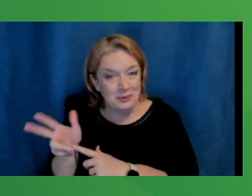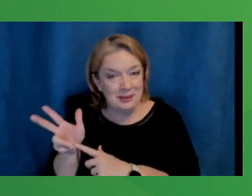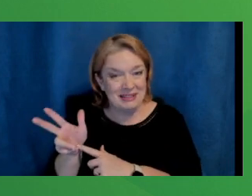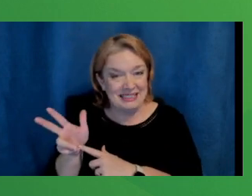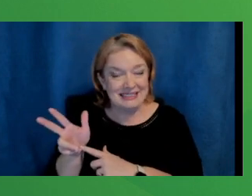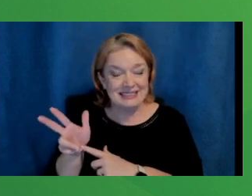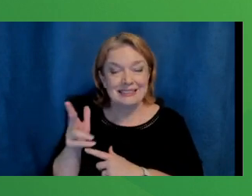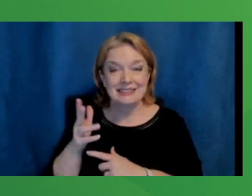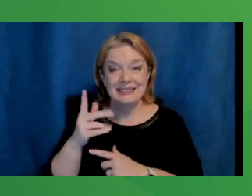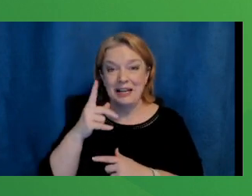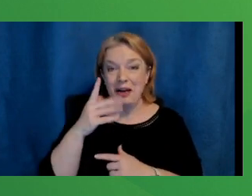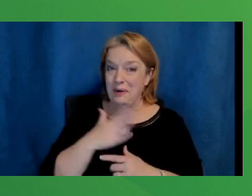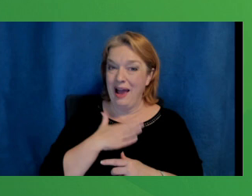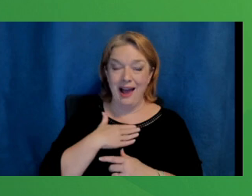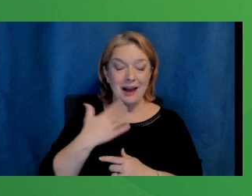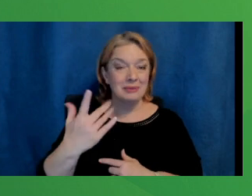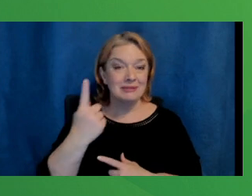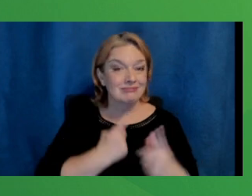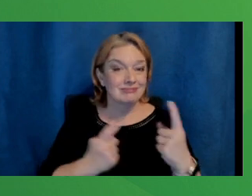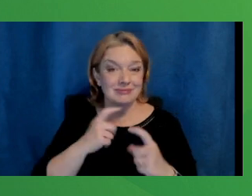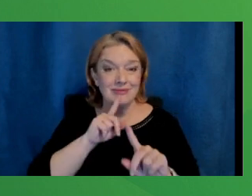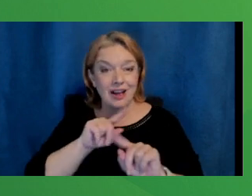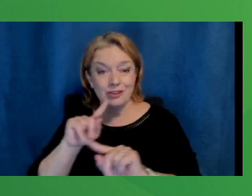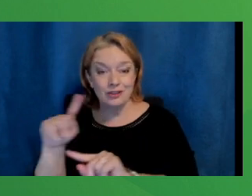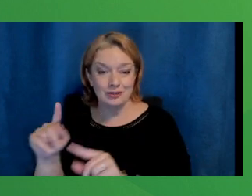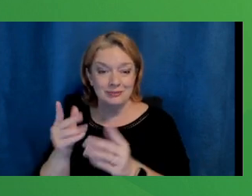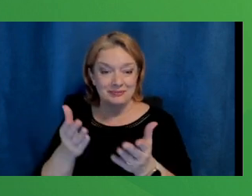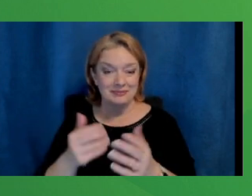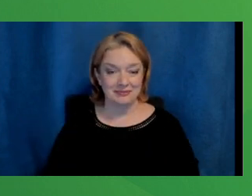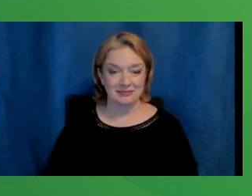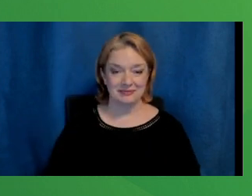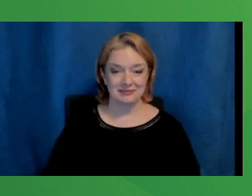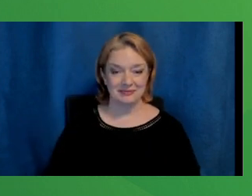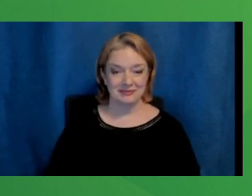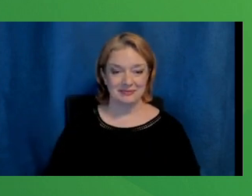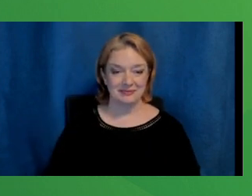take all questions, and thank you very much. HEIDI GIBSON: